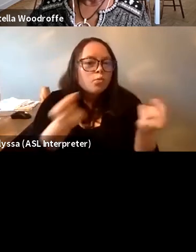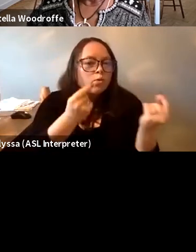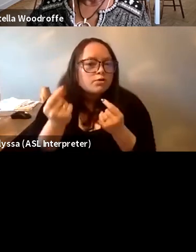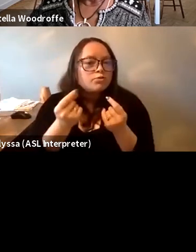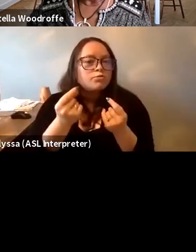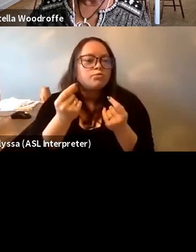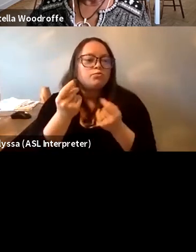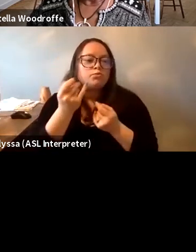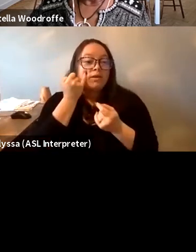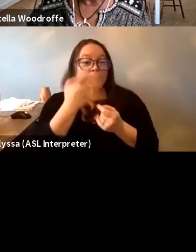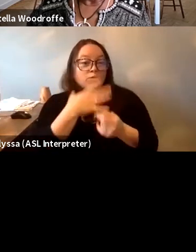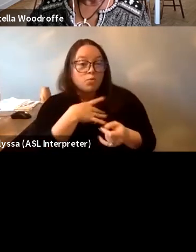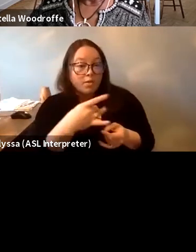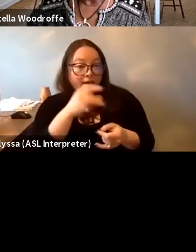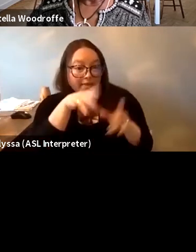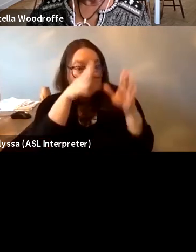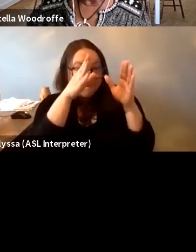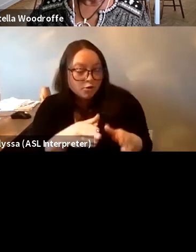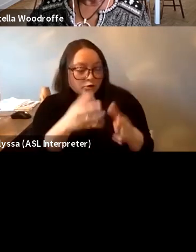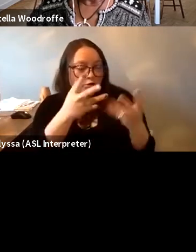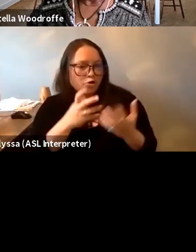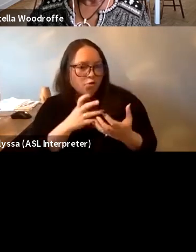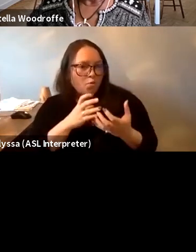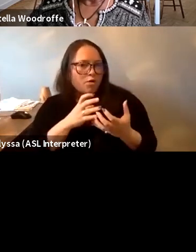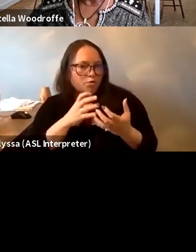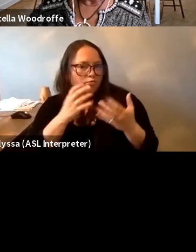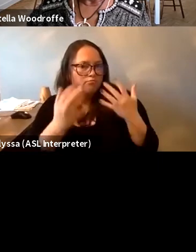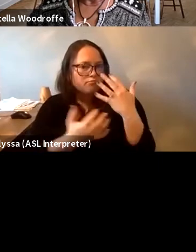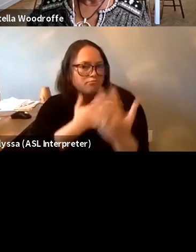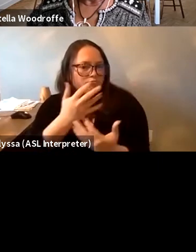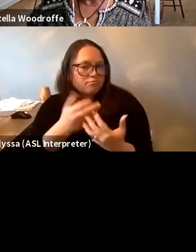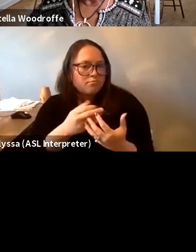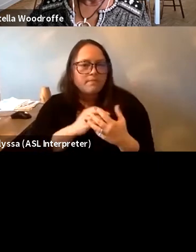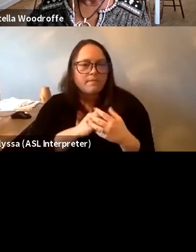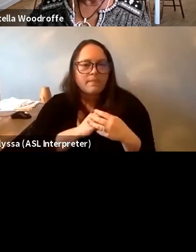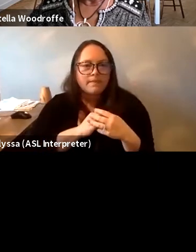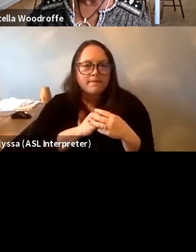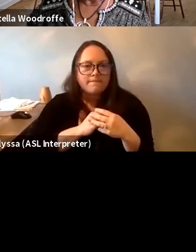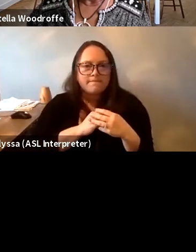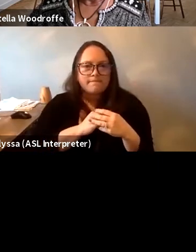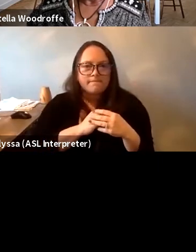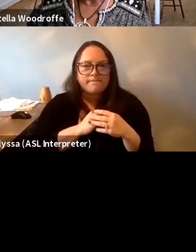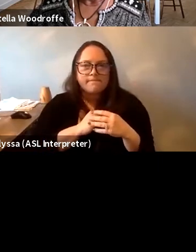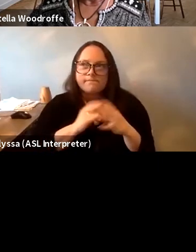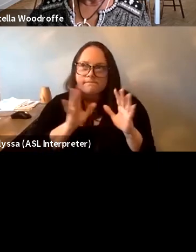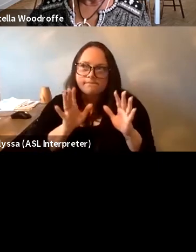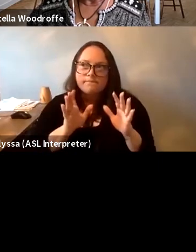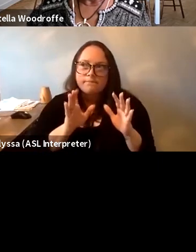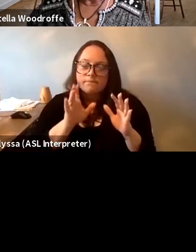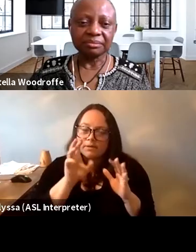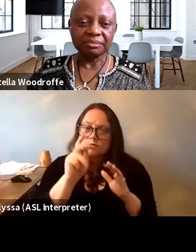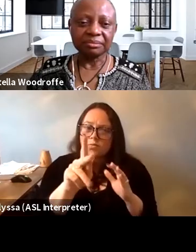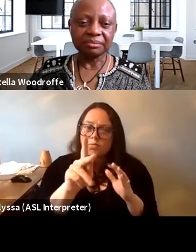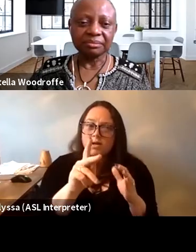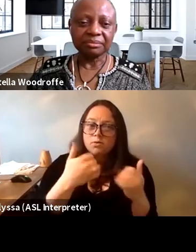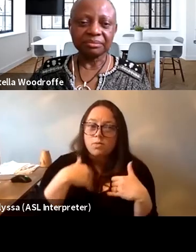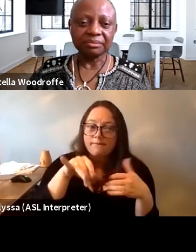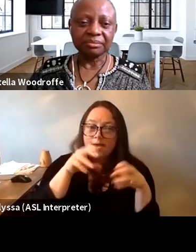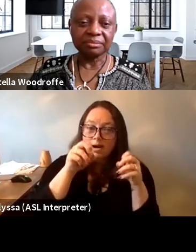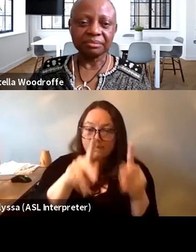want to hang around with that person, which isn't Okay, opportunity. But as the person on the spectrum, it is also